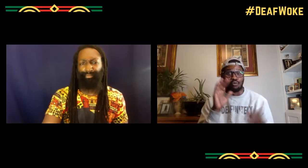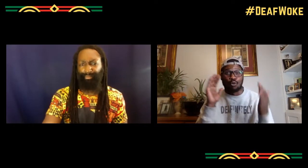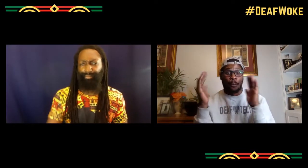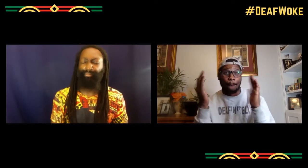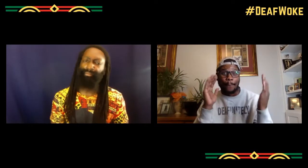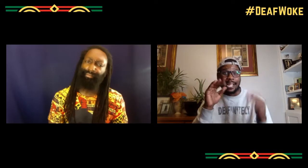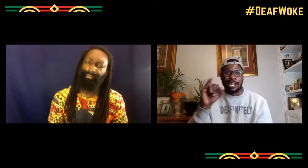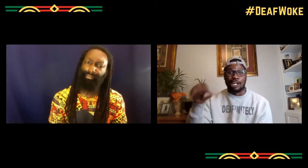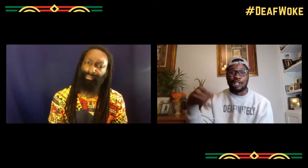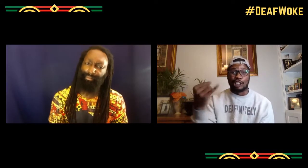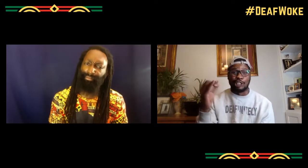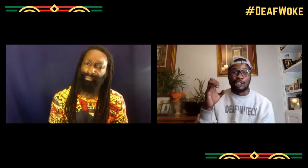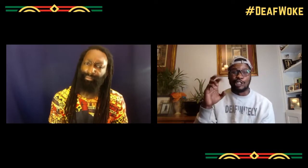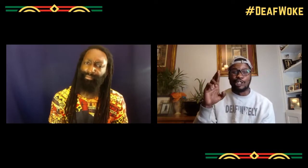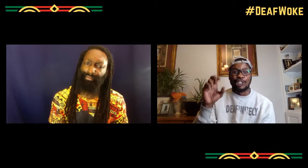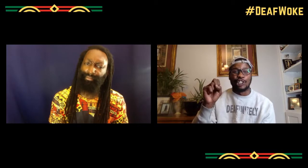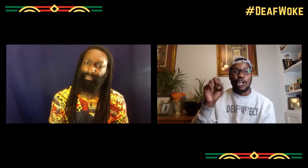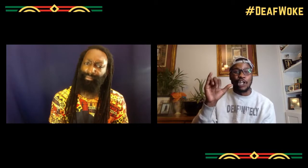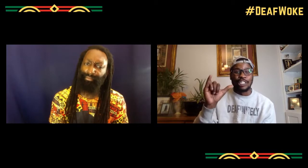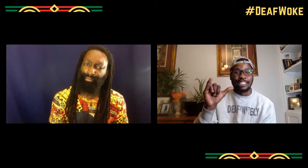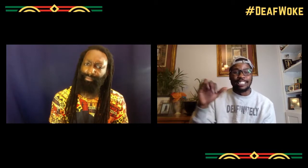You know, there's not much of a difference in comparison